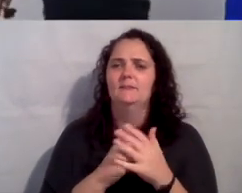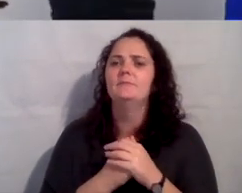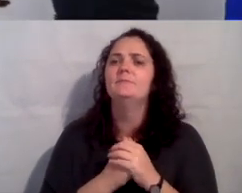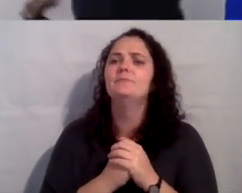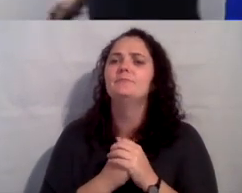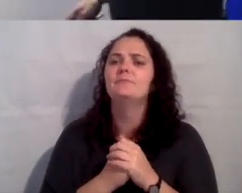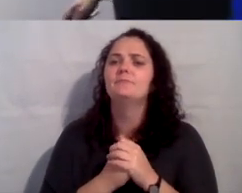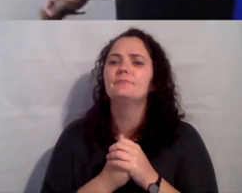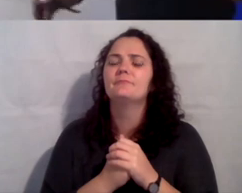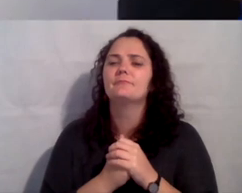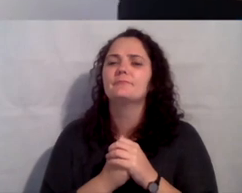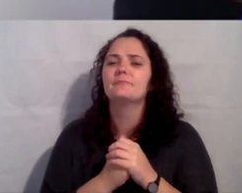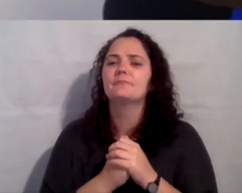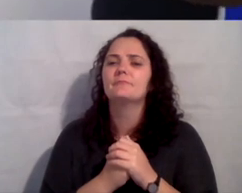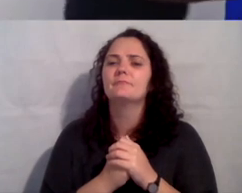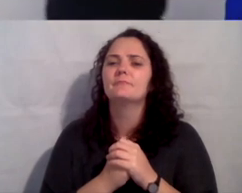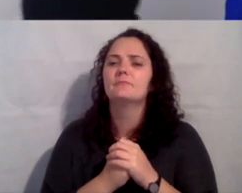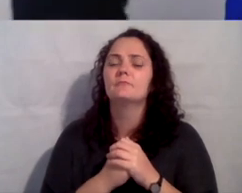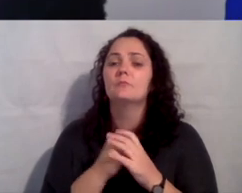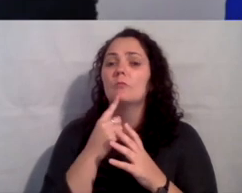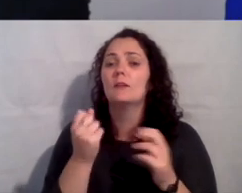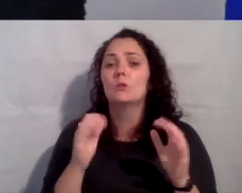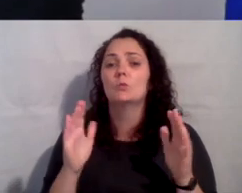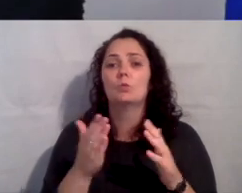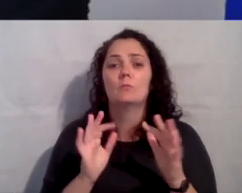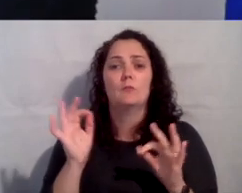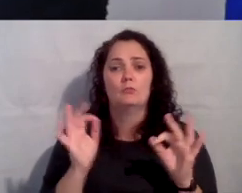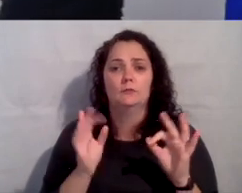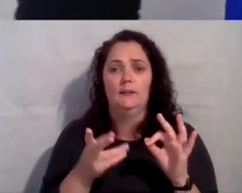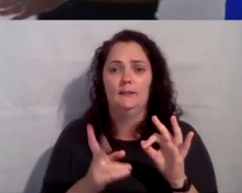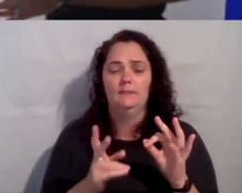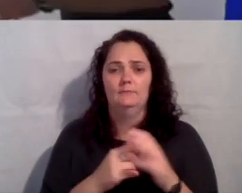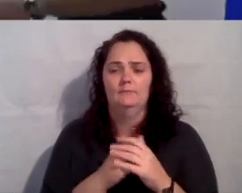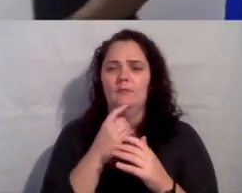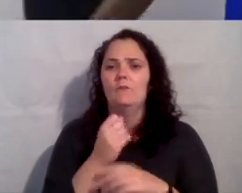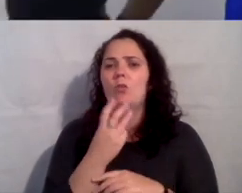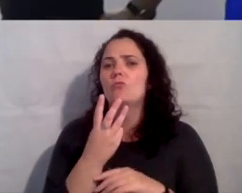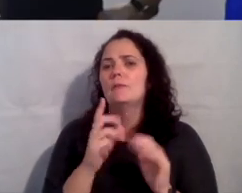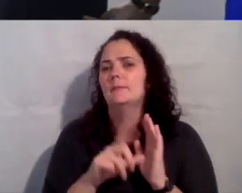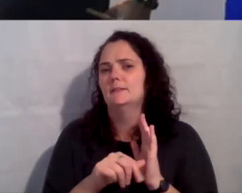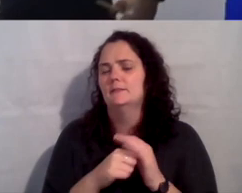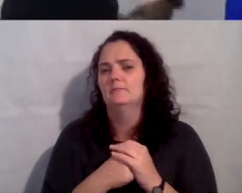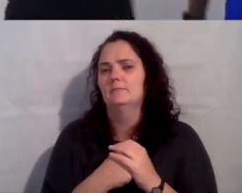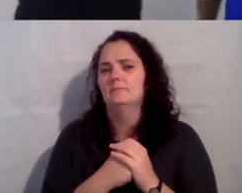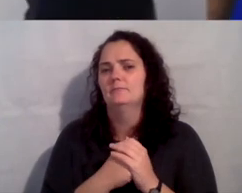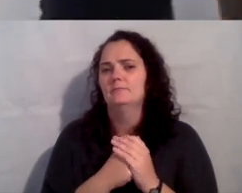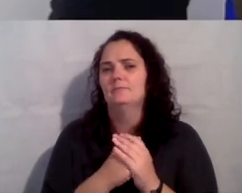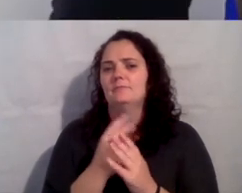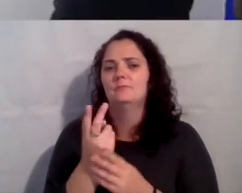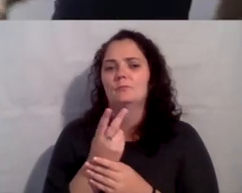of this drawing. Alright now we're going to do this, it's going to be a short pose again, we're going to go about three minutes, we're going to have Rachel and Atticus – they've got a little length